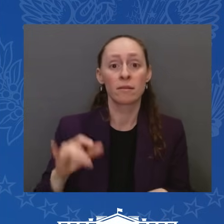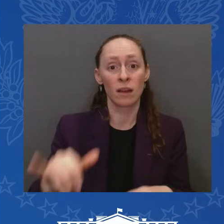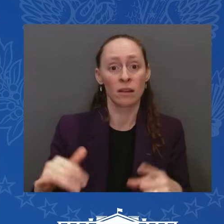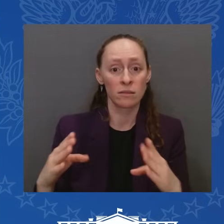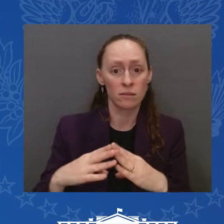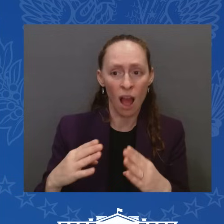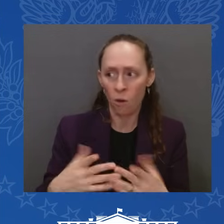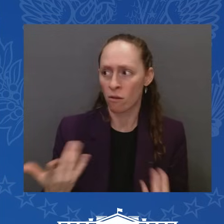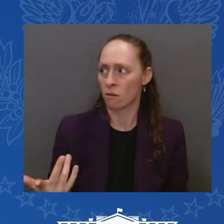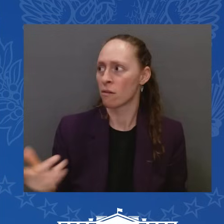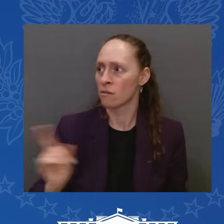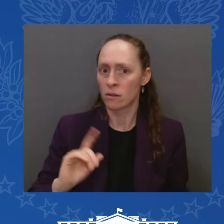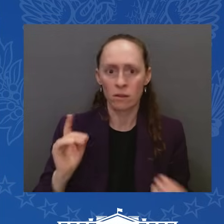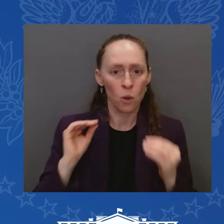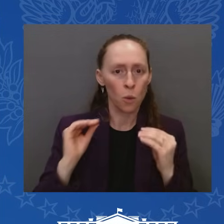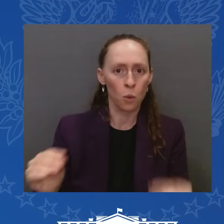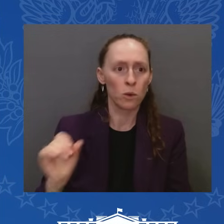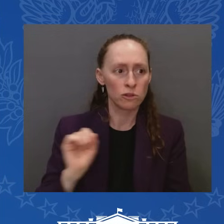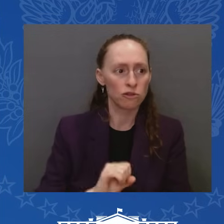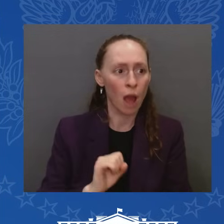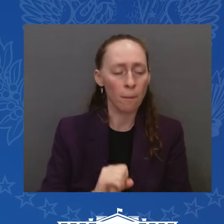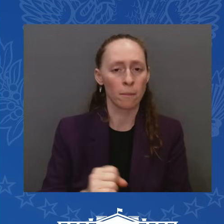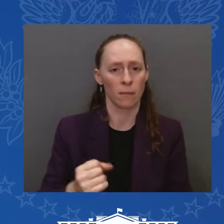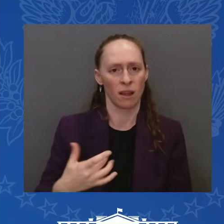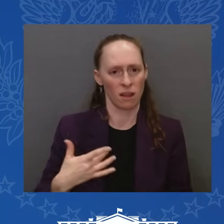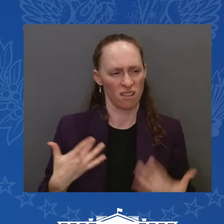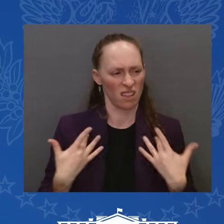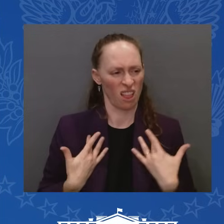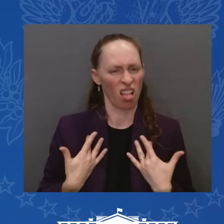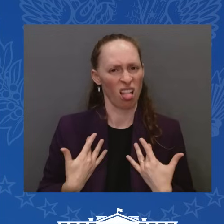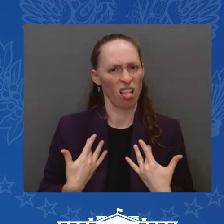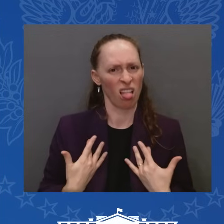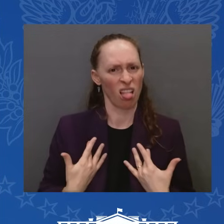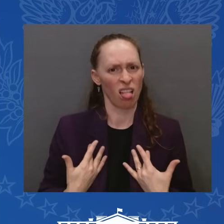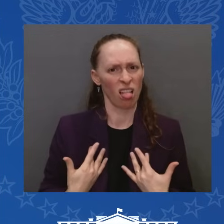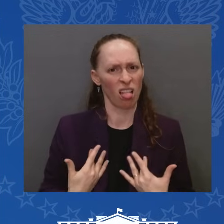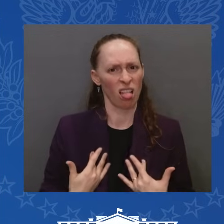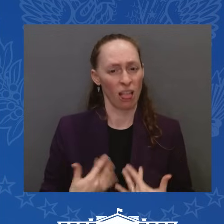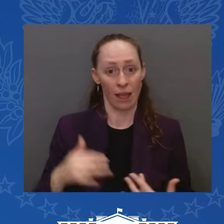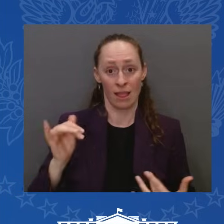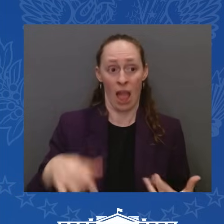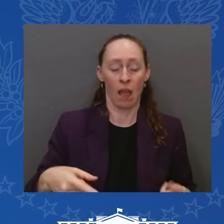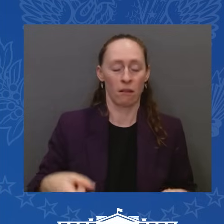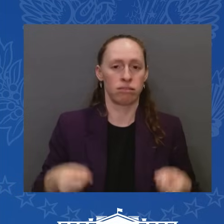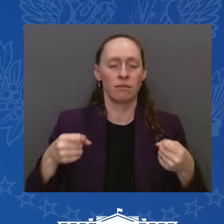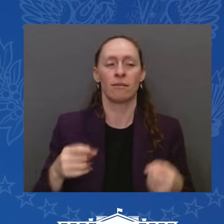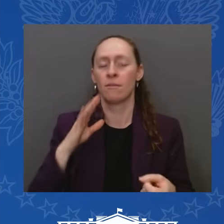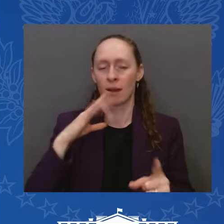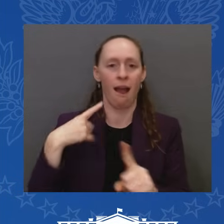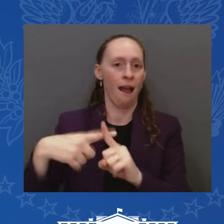We're going to change all that. Tech hubs are going to bring this work to where people live in communities all across America.